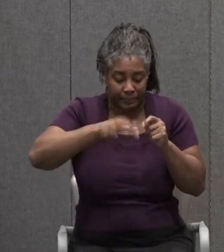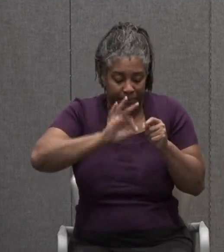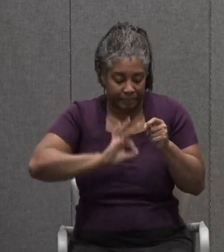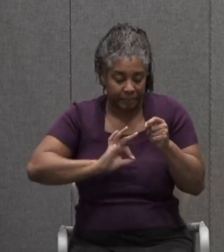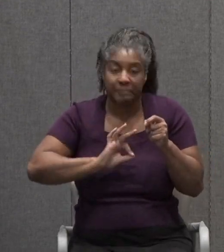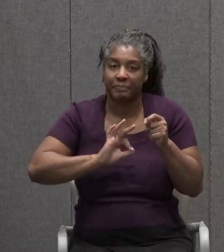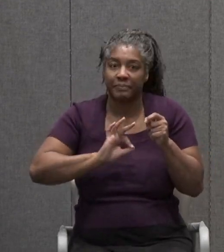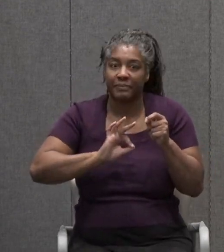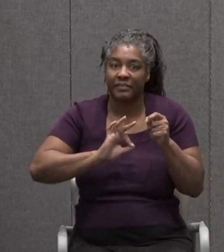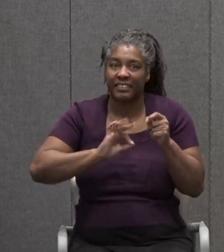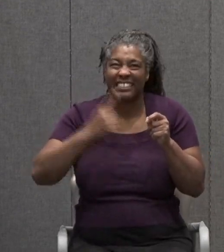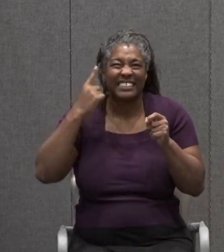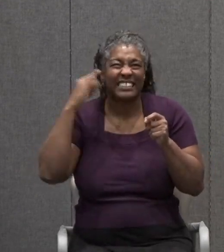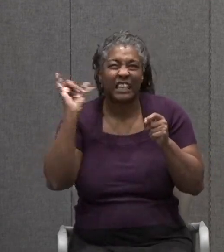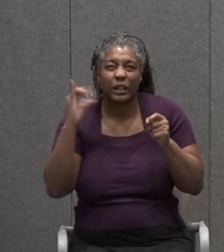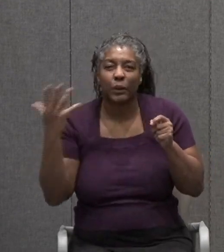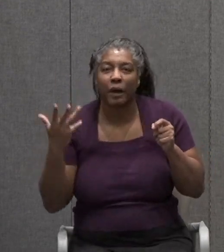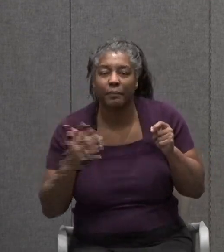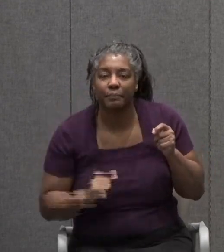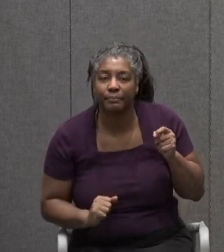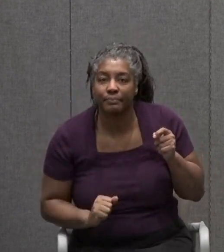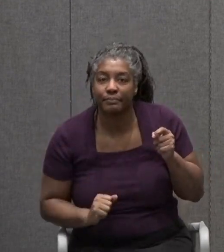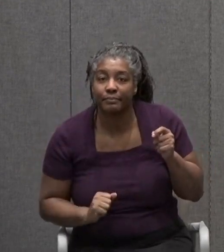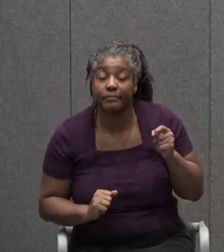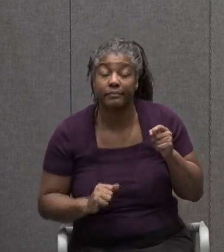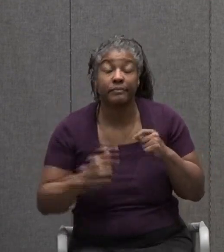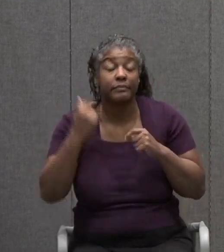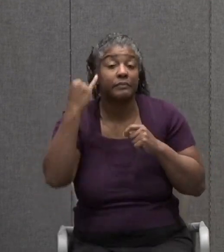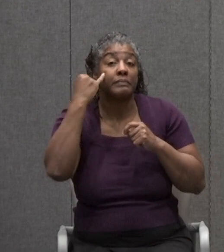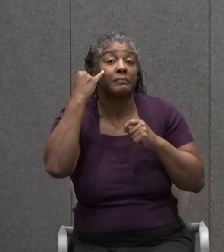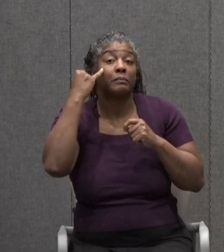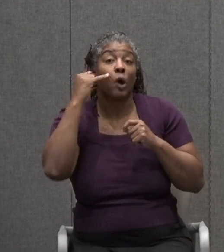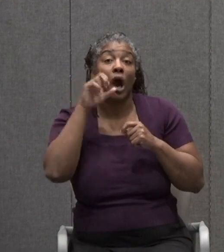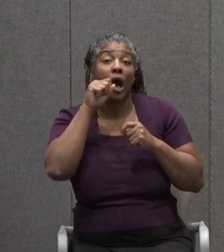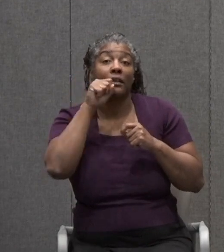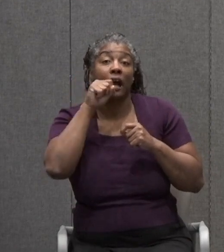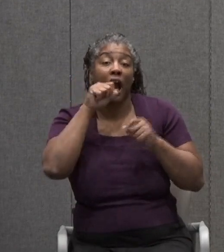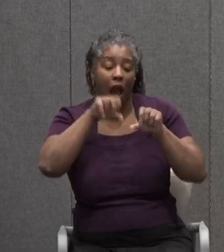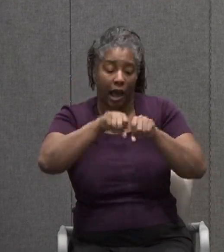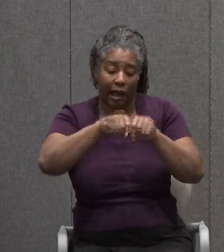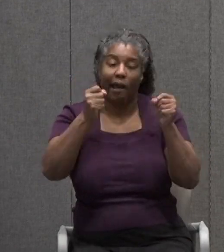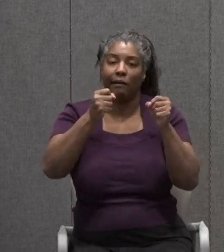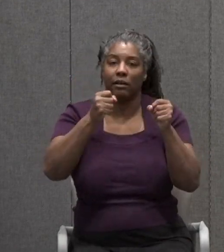If it's a carrot or something and you just broke it in half, what did it make a sound like that go hoop, shook?